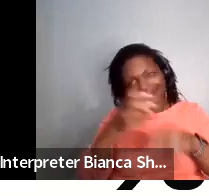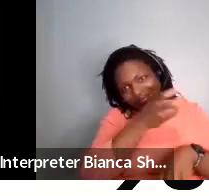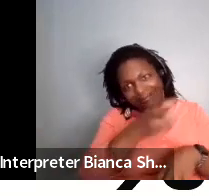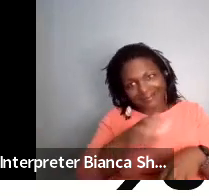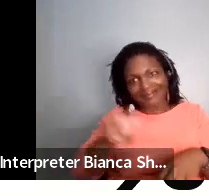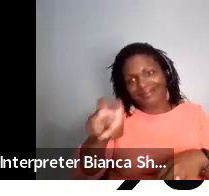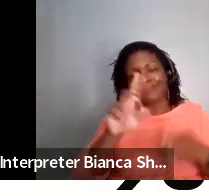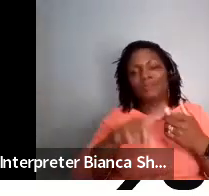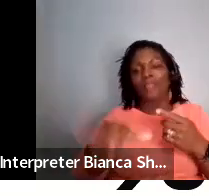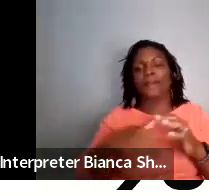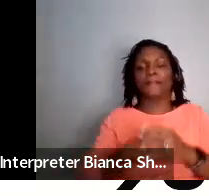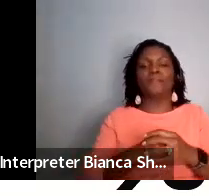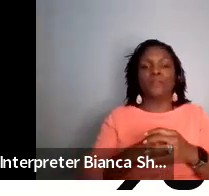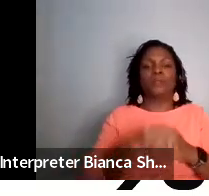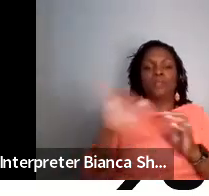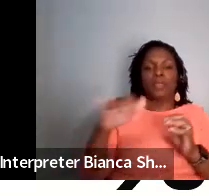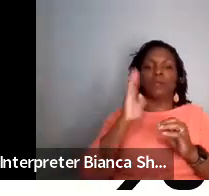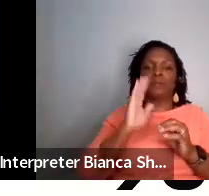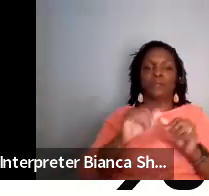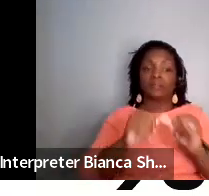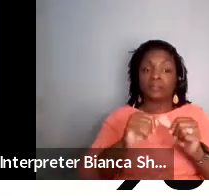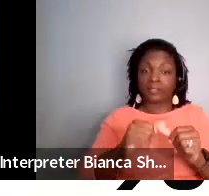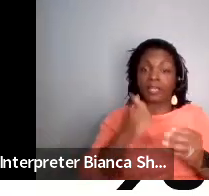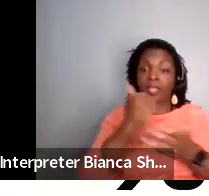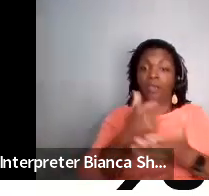About 9, 8, 8 will continue to play a role in achieving our vision.